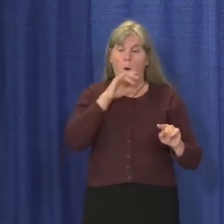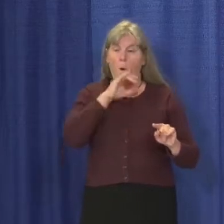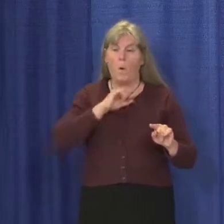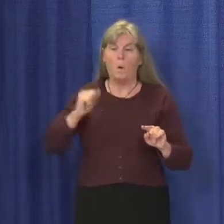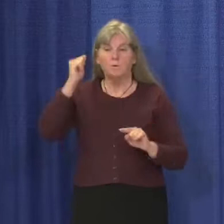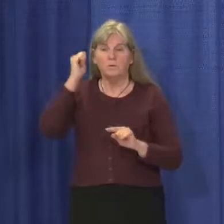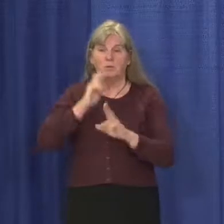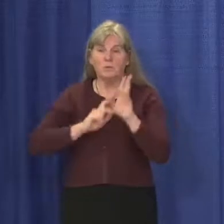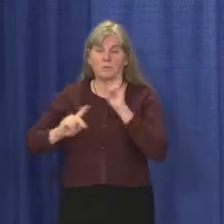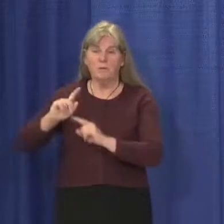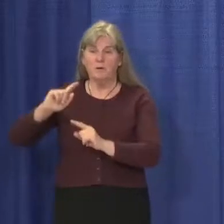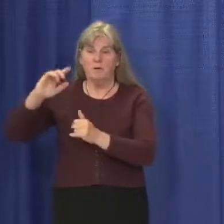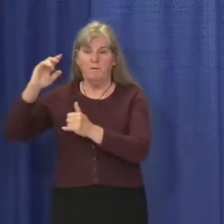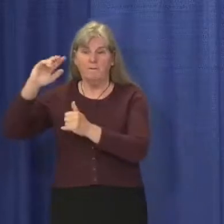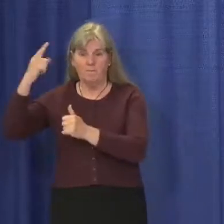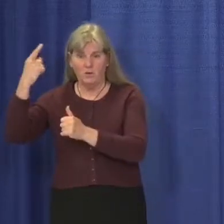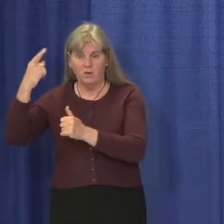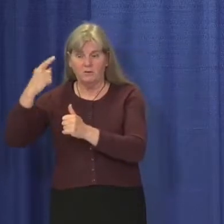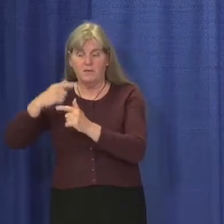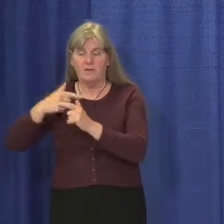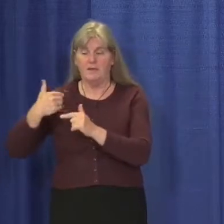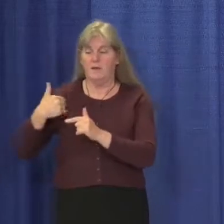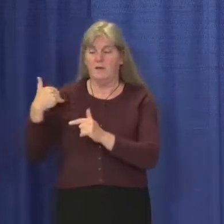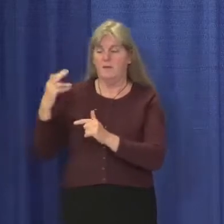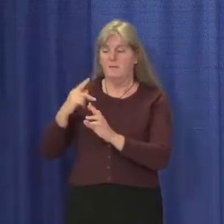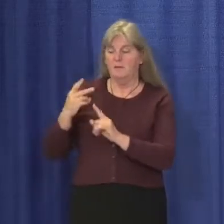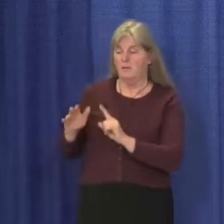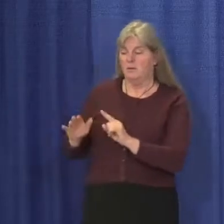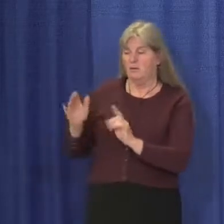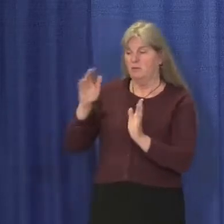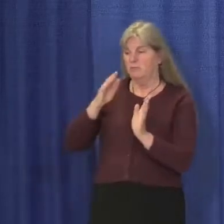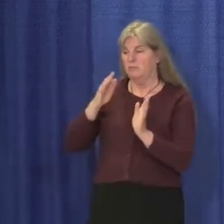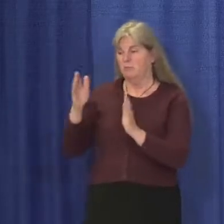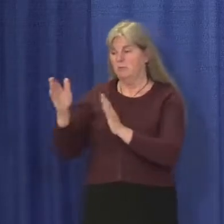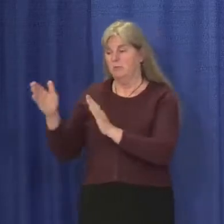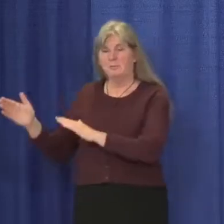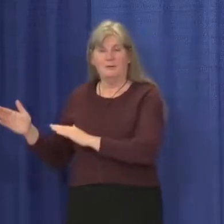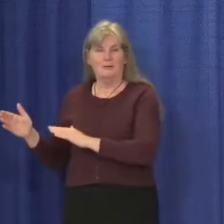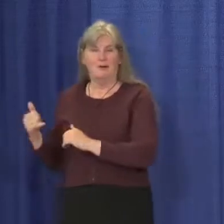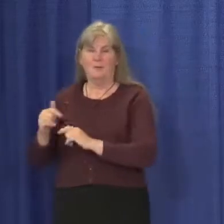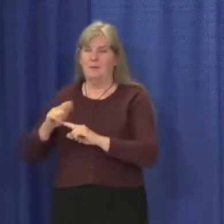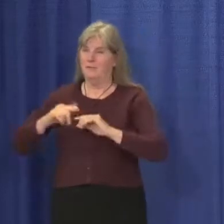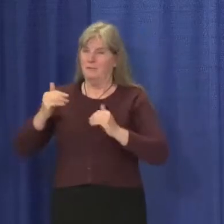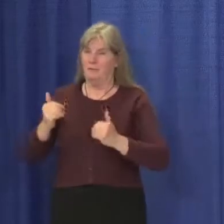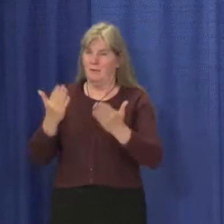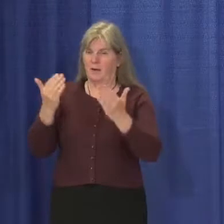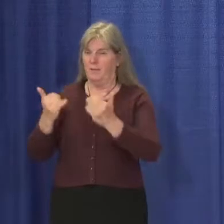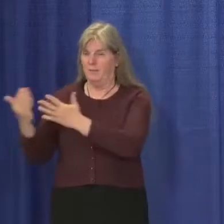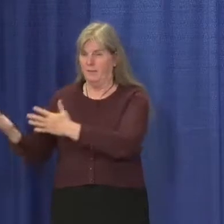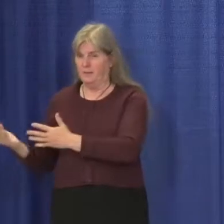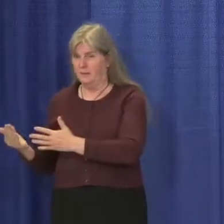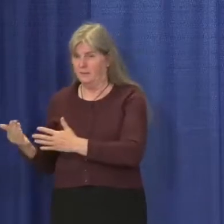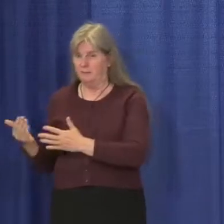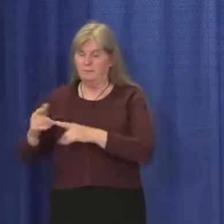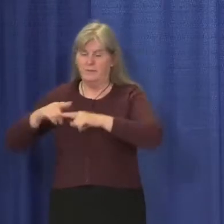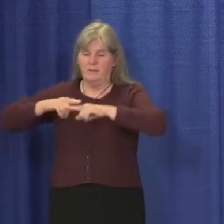people versus younger people that could well be different based on the estimated